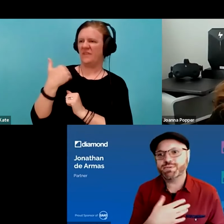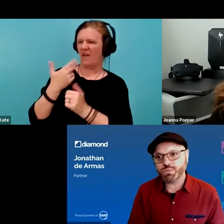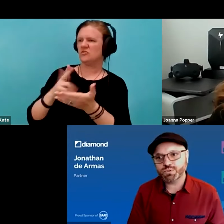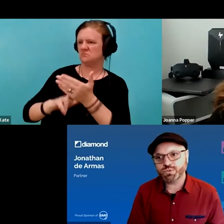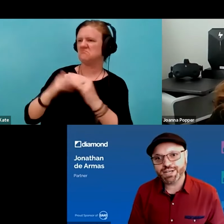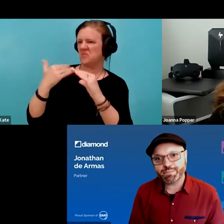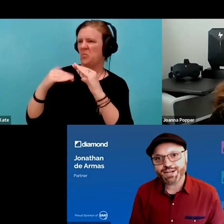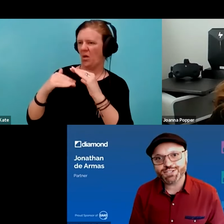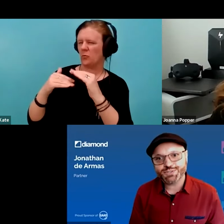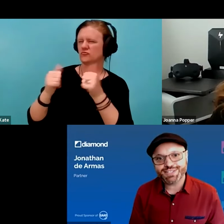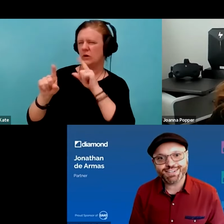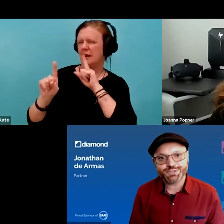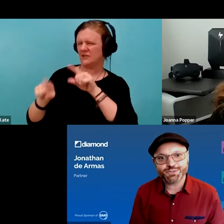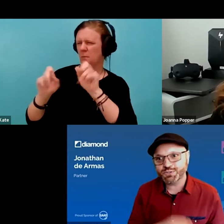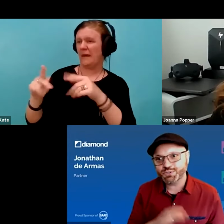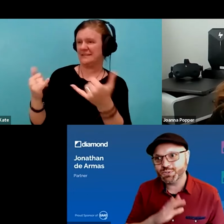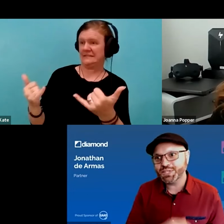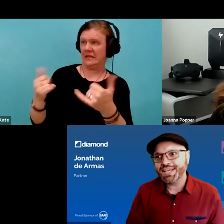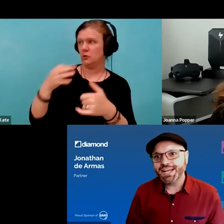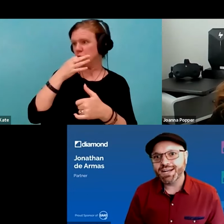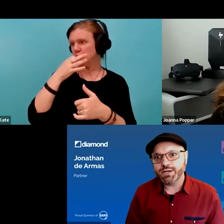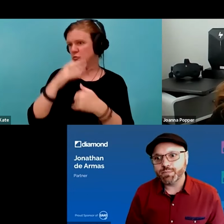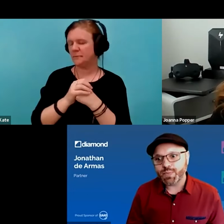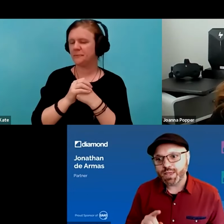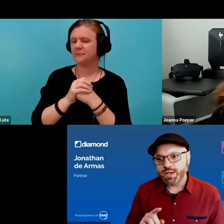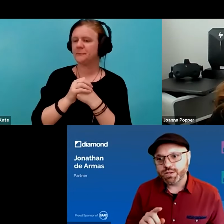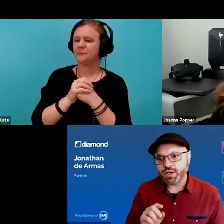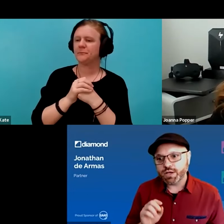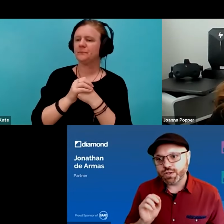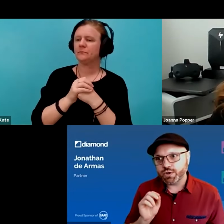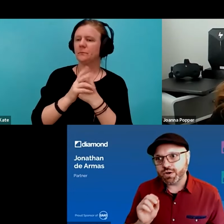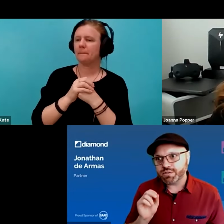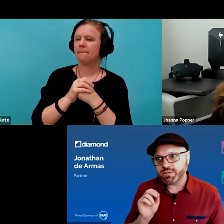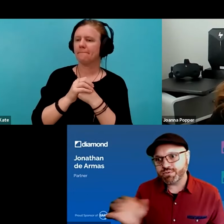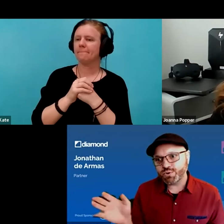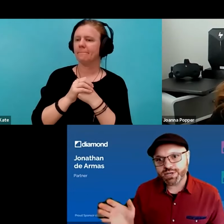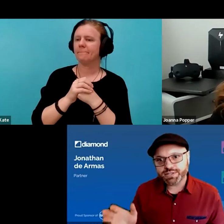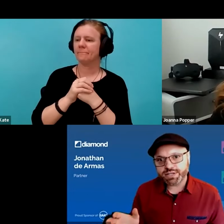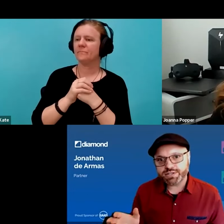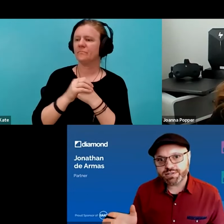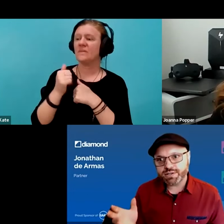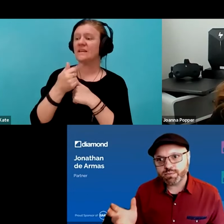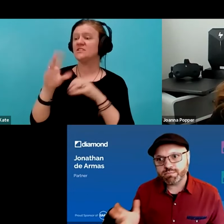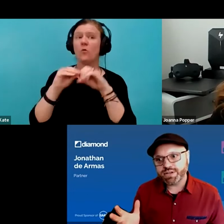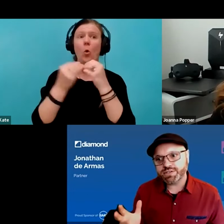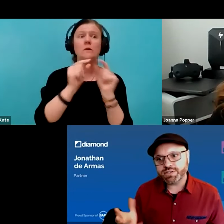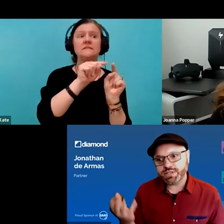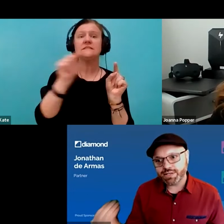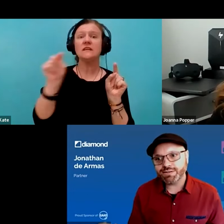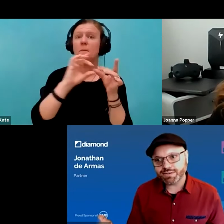Jonathan de Armas: We'll try to get back to you today or soon. Jonathan de Armas: There are several organizations that were mentioned in the